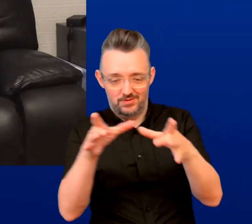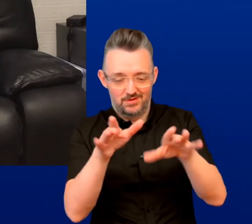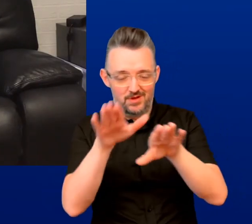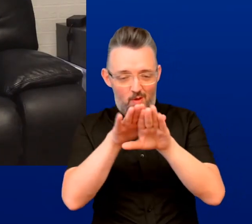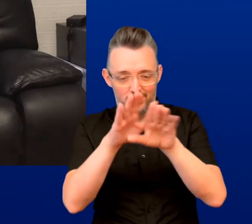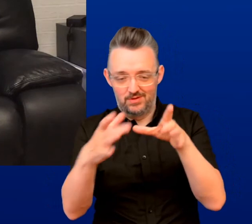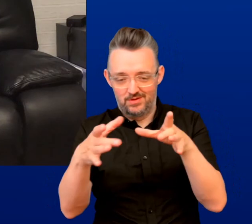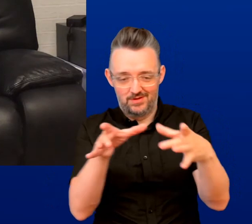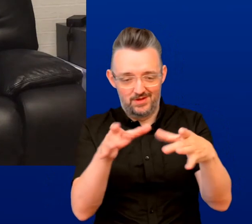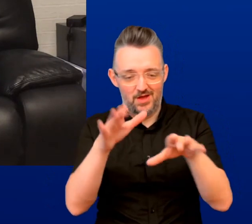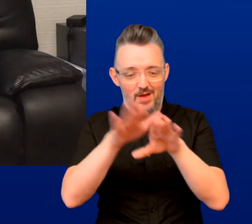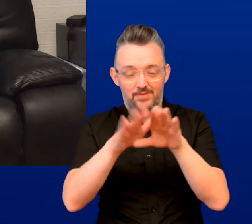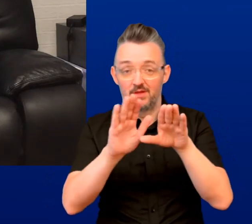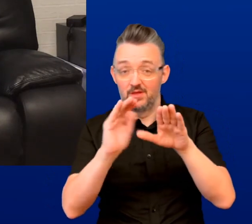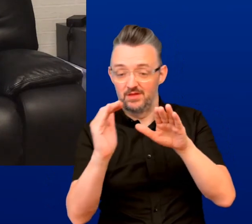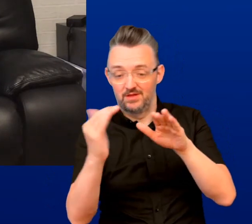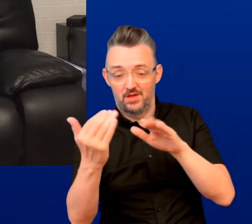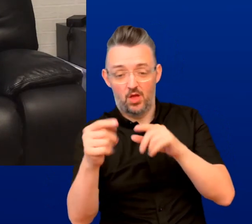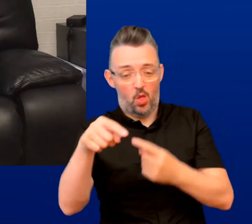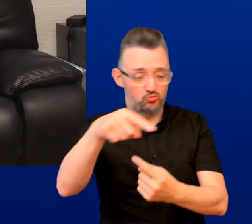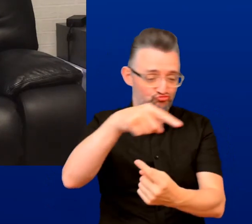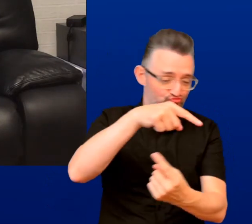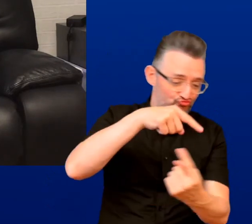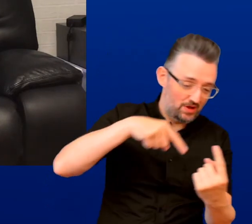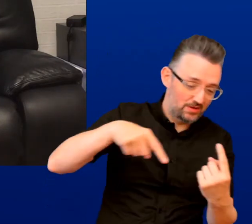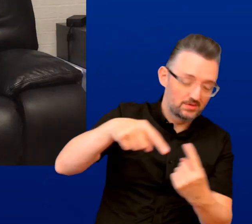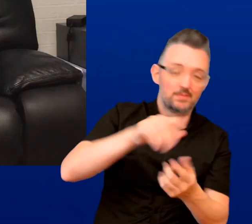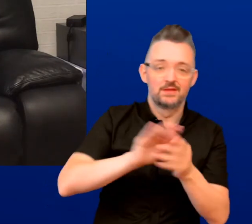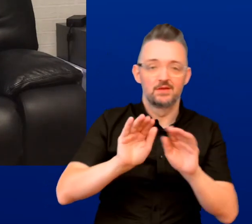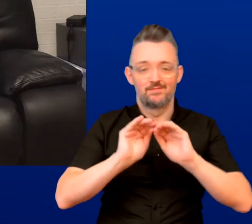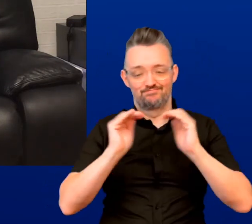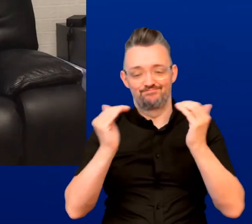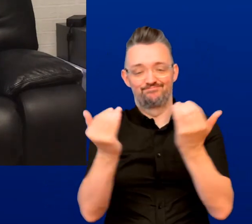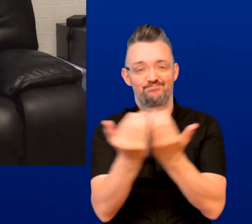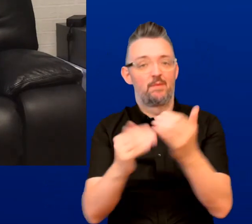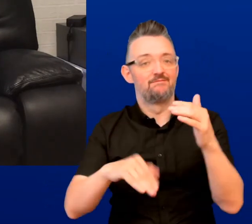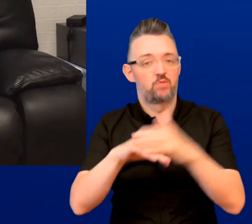have finished covering the walls of the